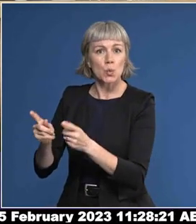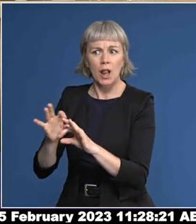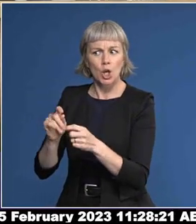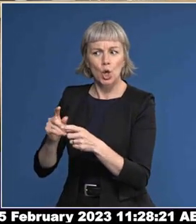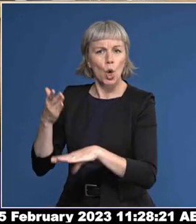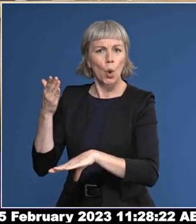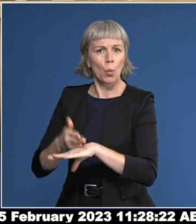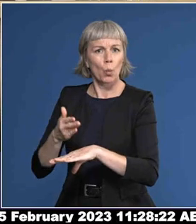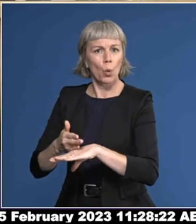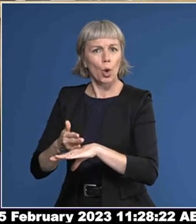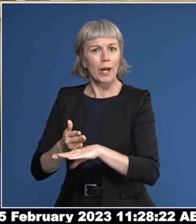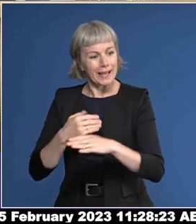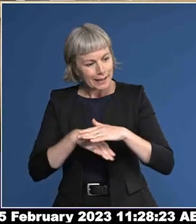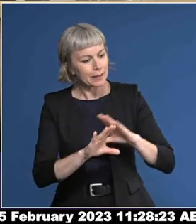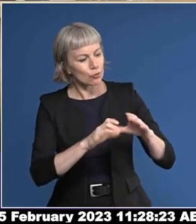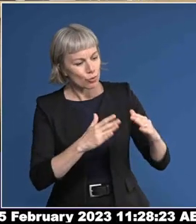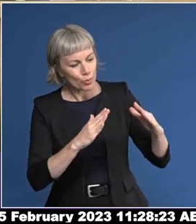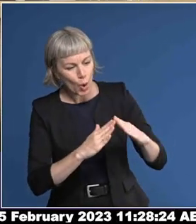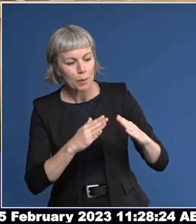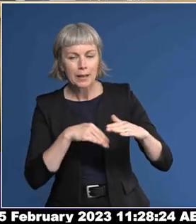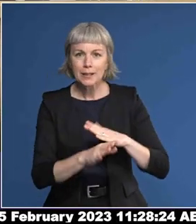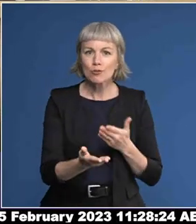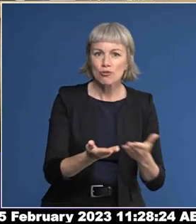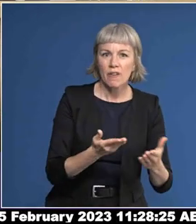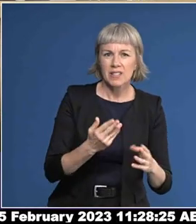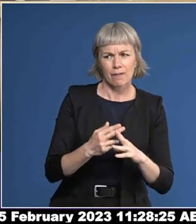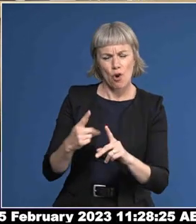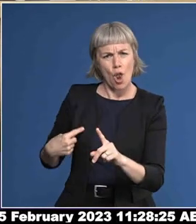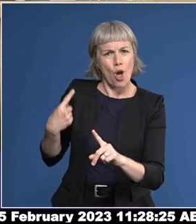So that also impacts that 33 per cent turnover rate.